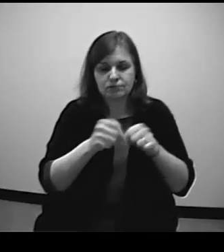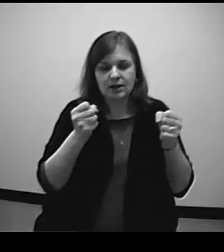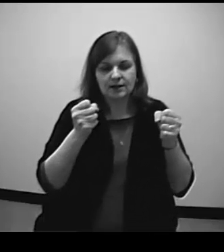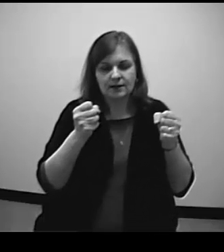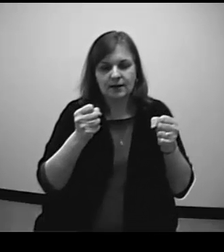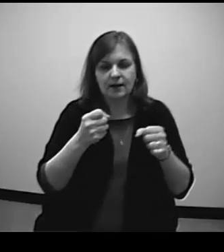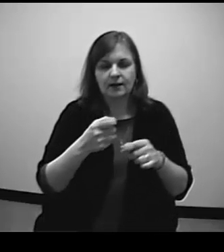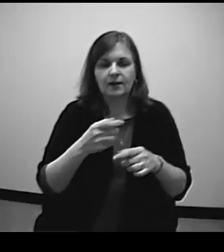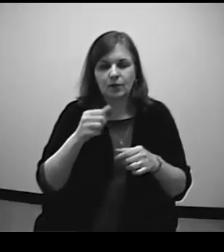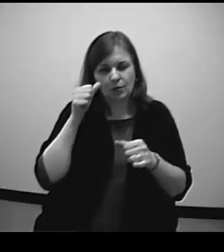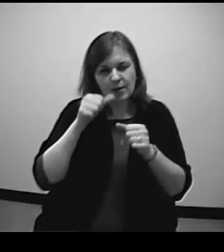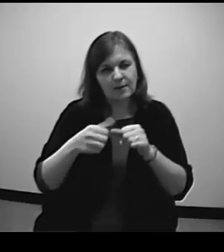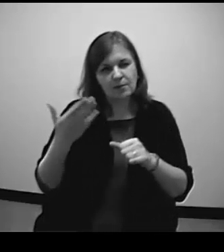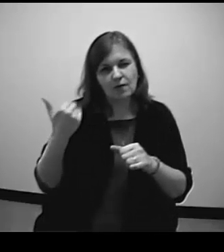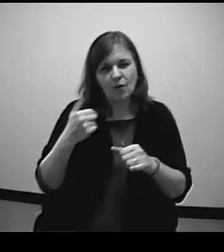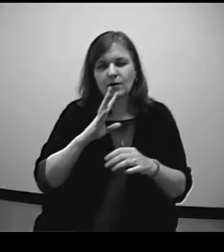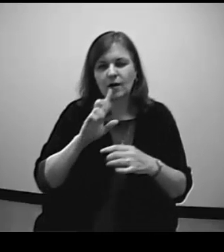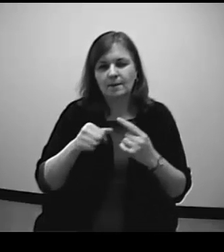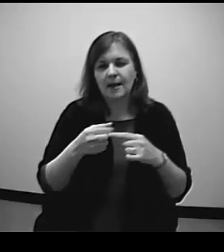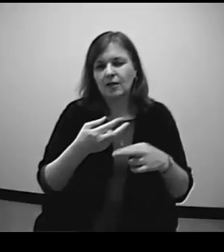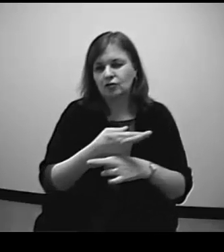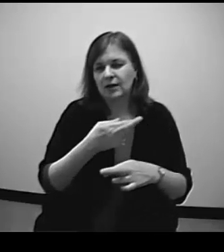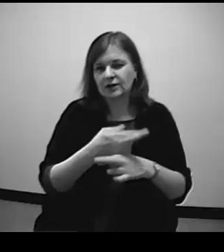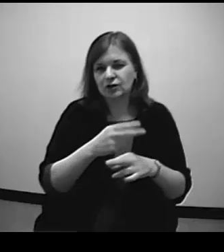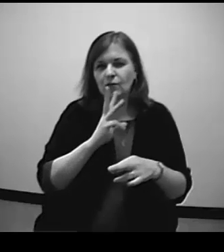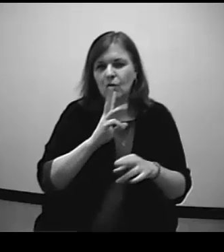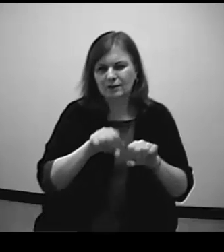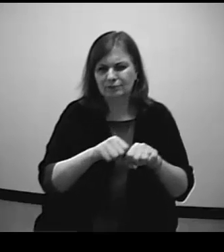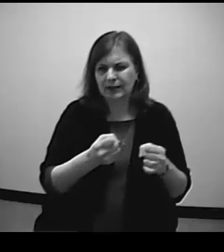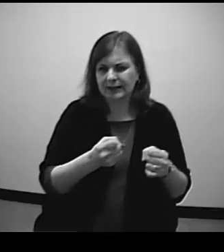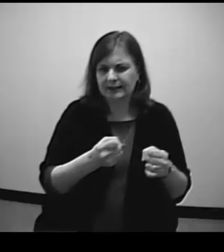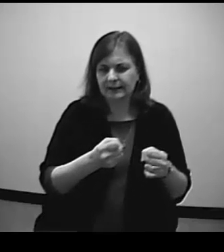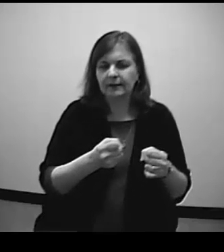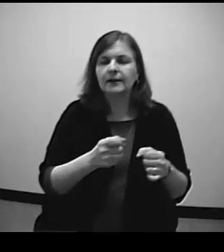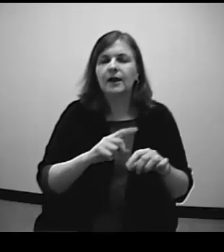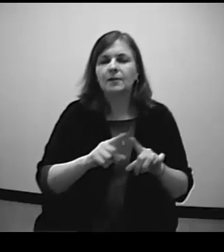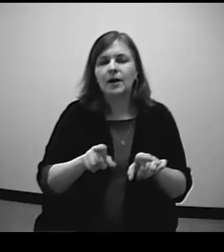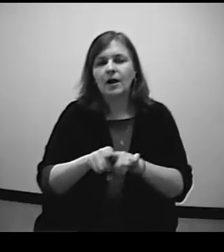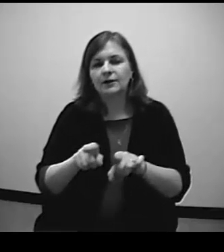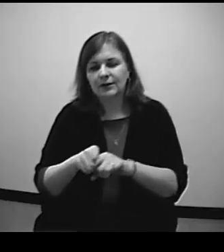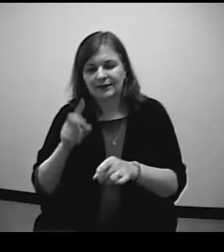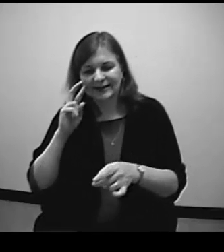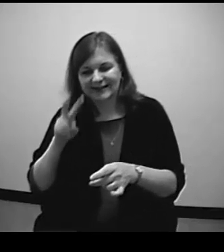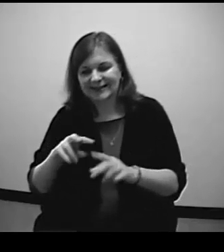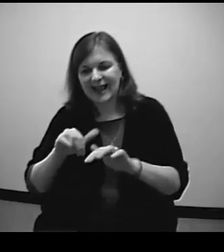in our splitting of water from our overview of reactions -- but we also need to look at the